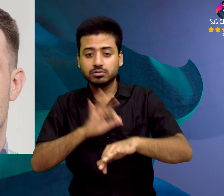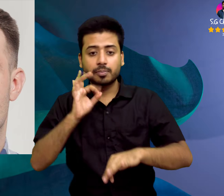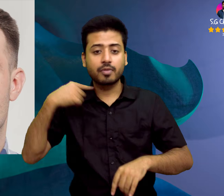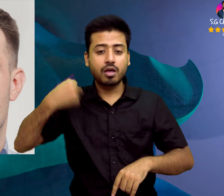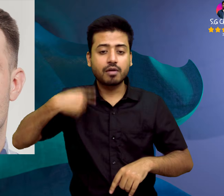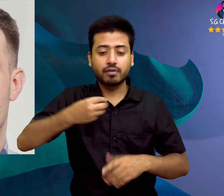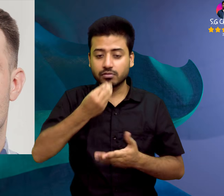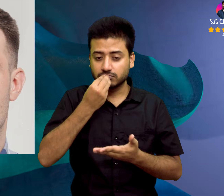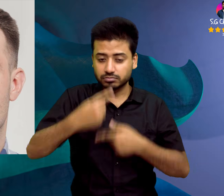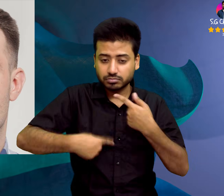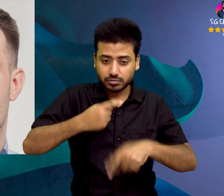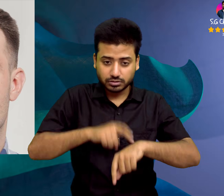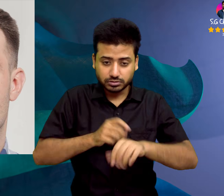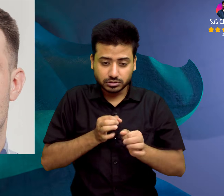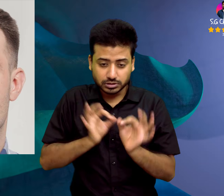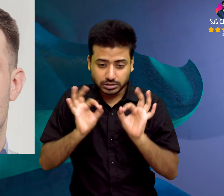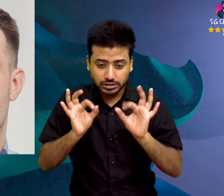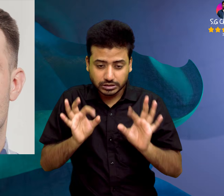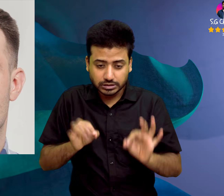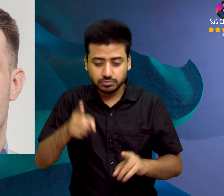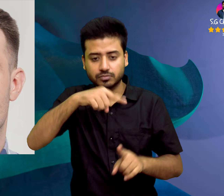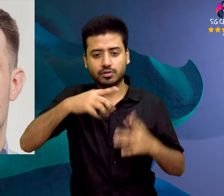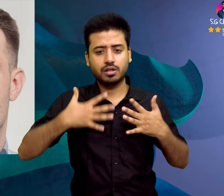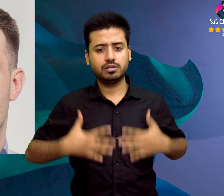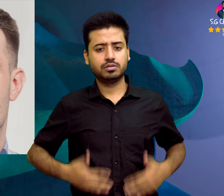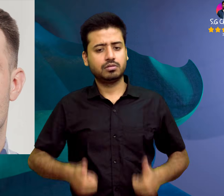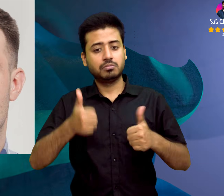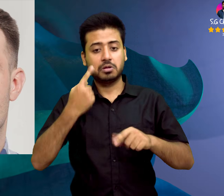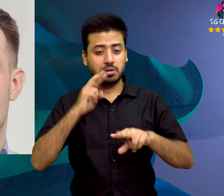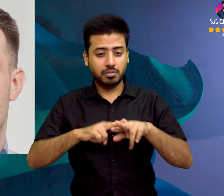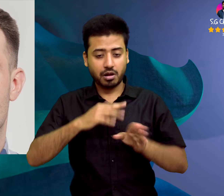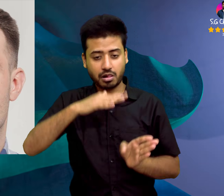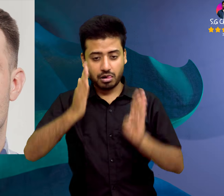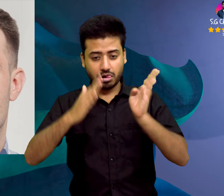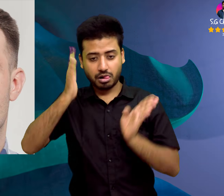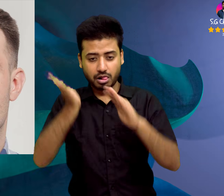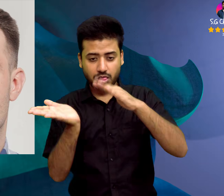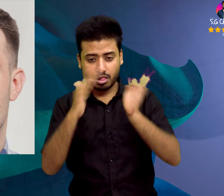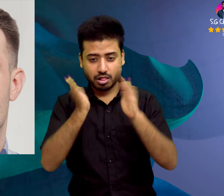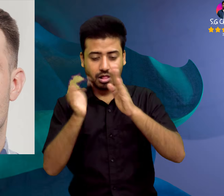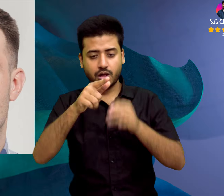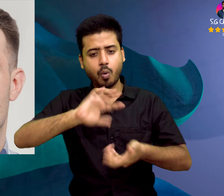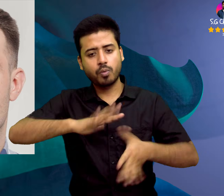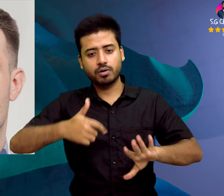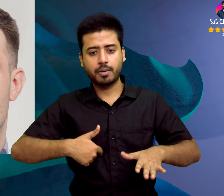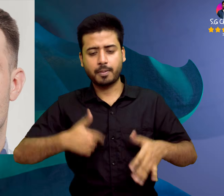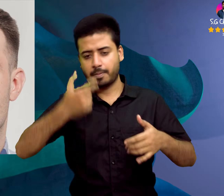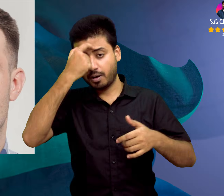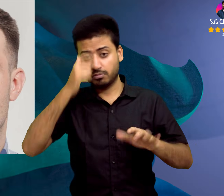the migrating motor complex, MMC. The MMC is a distinct pattern of electromechanical activity